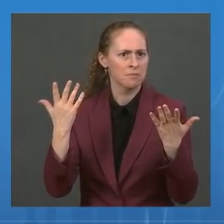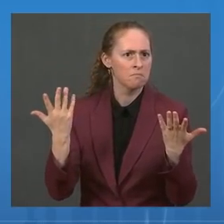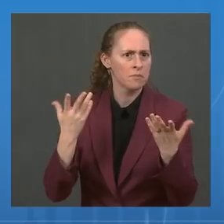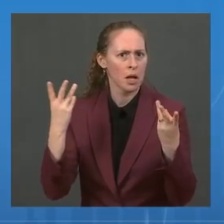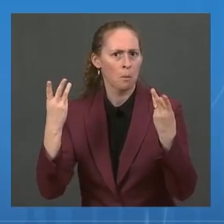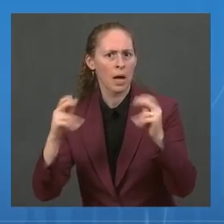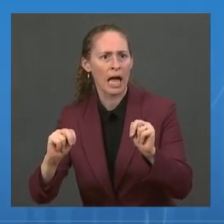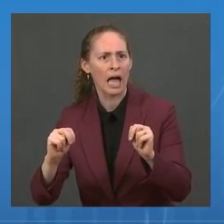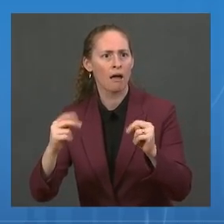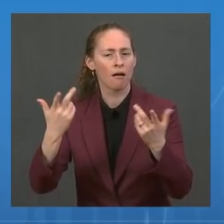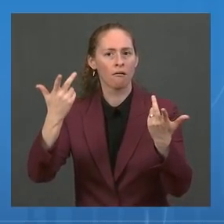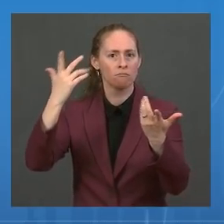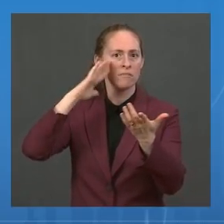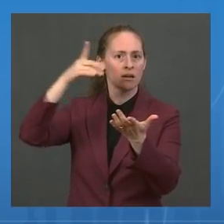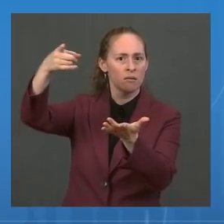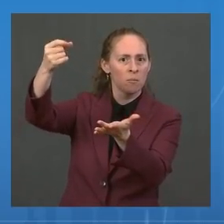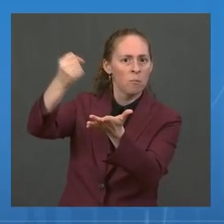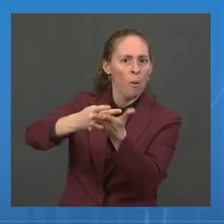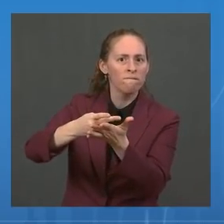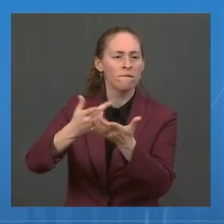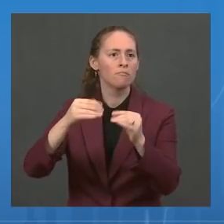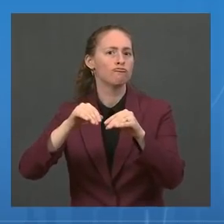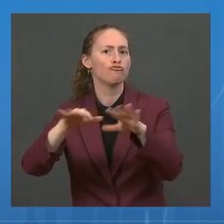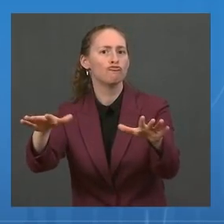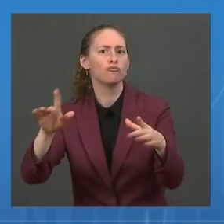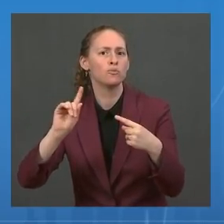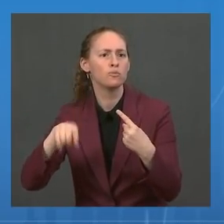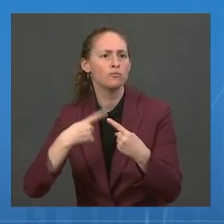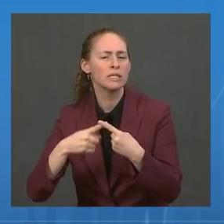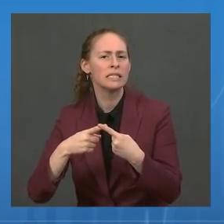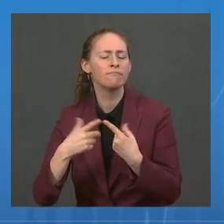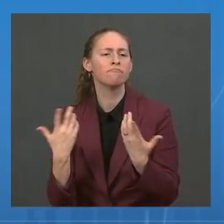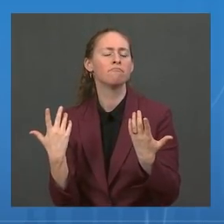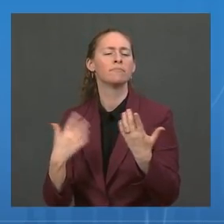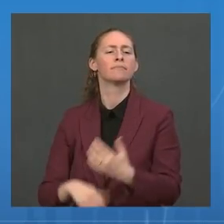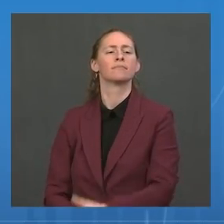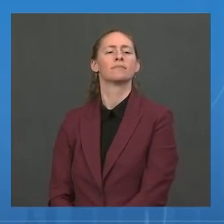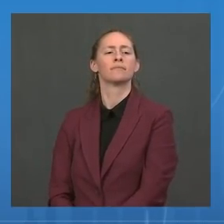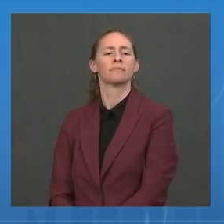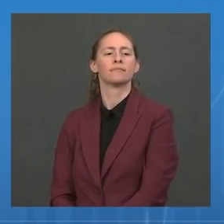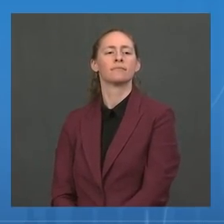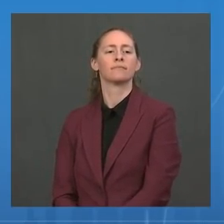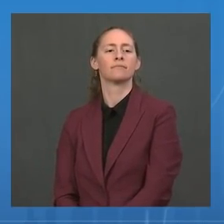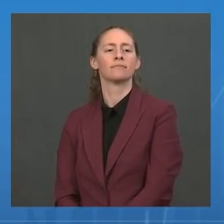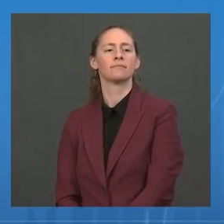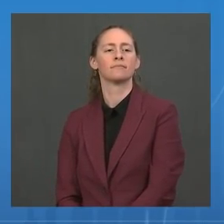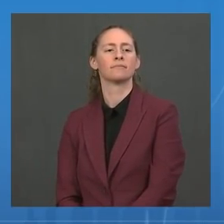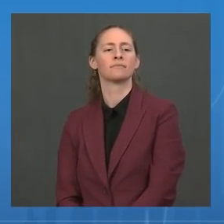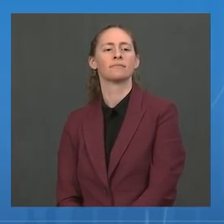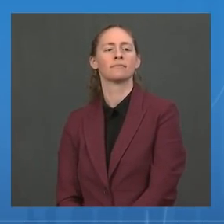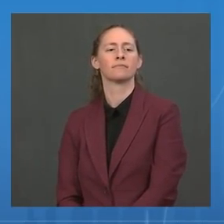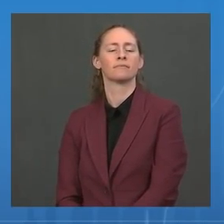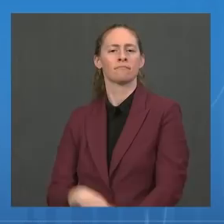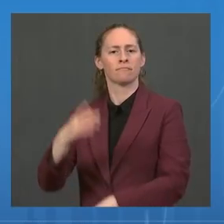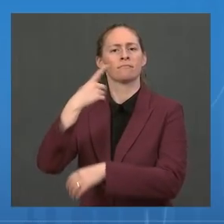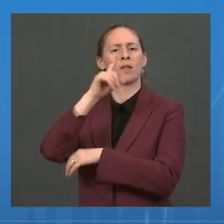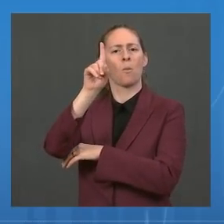And then, I know that you've also already reached an agreement for 1.7 million courses of this medicine,